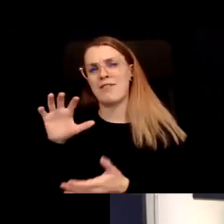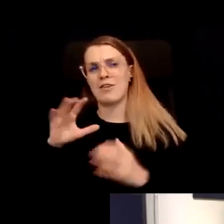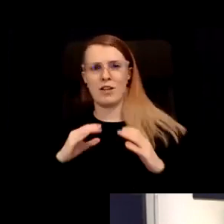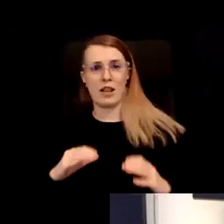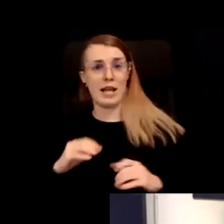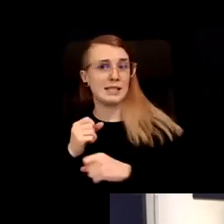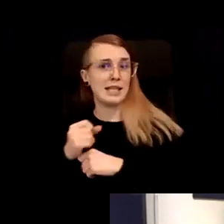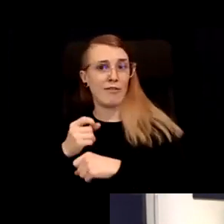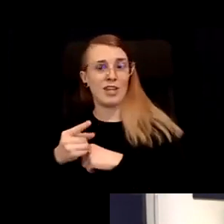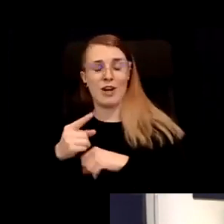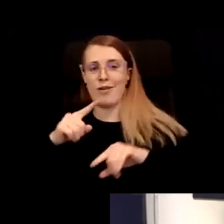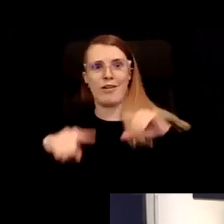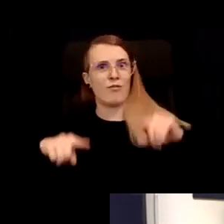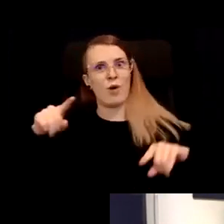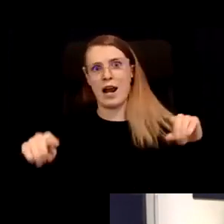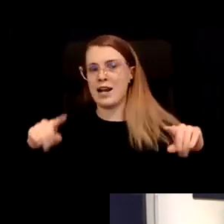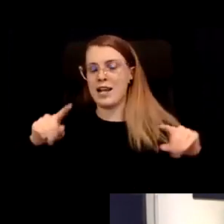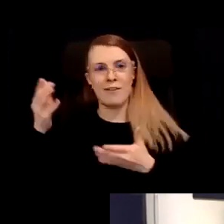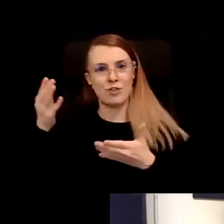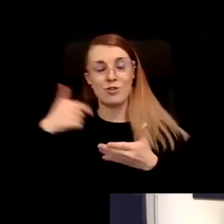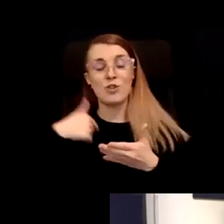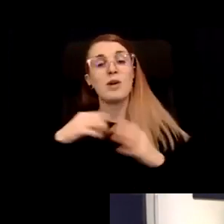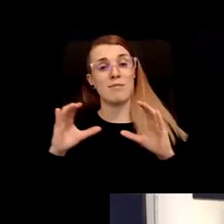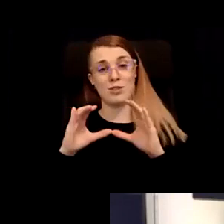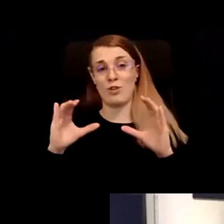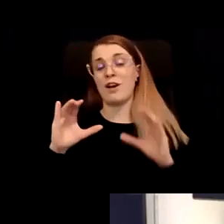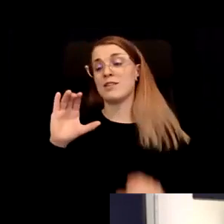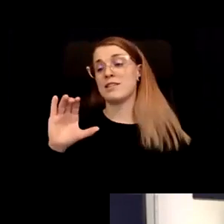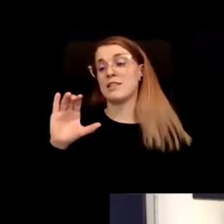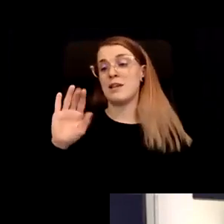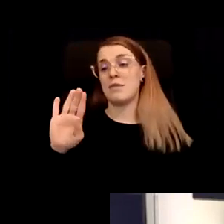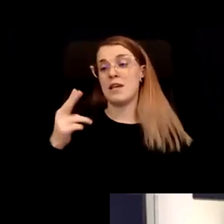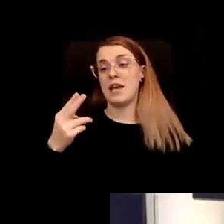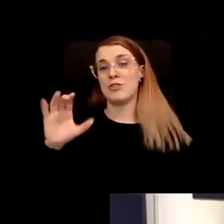We became certified as a CCBHC center in May of 2020.